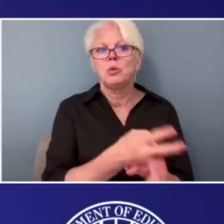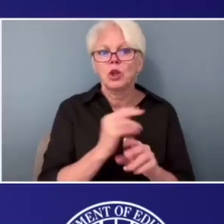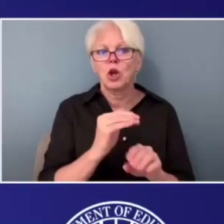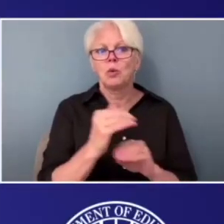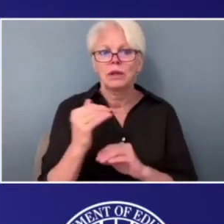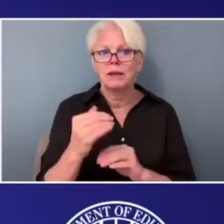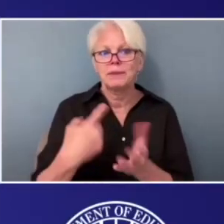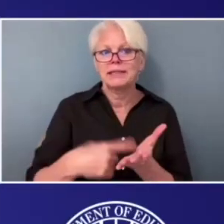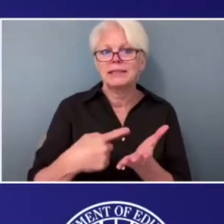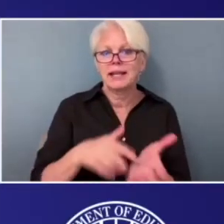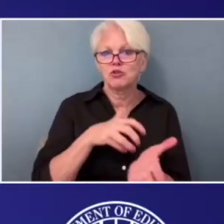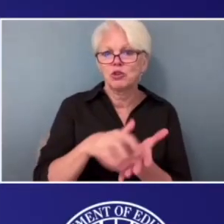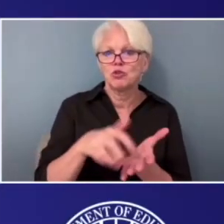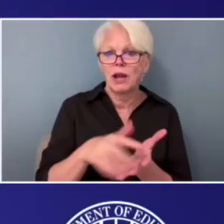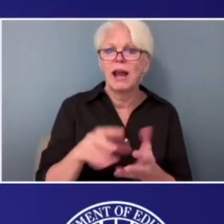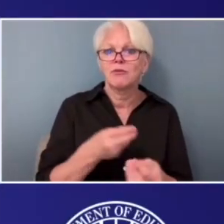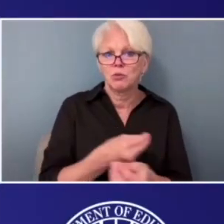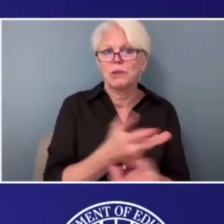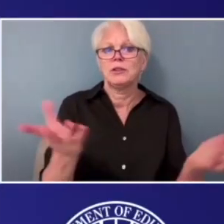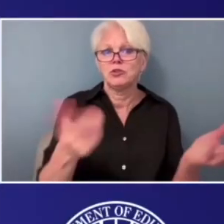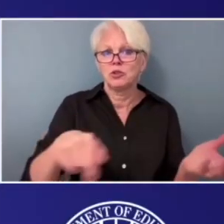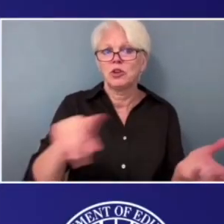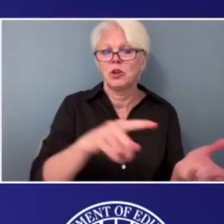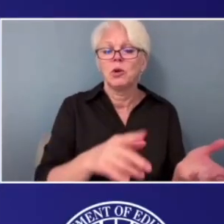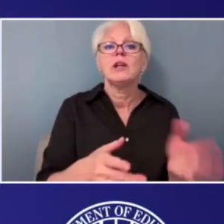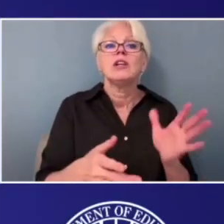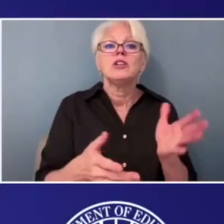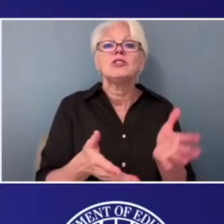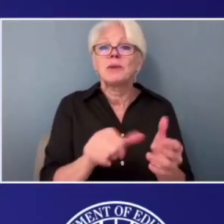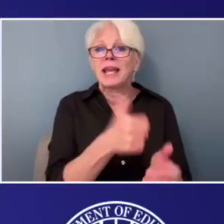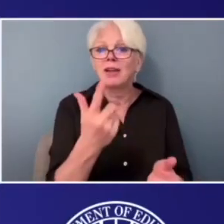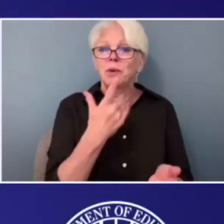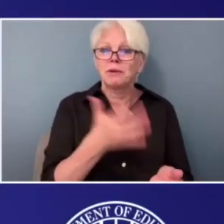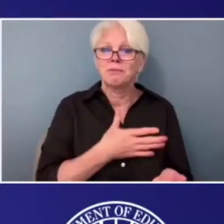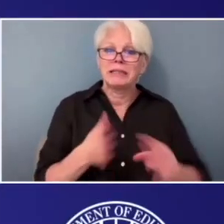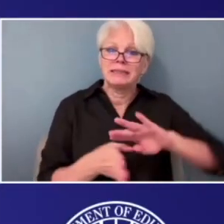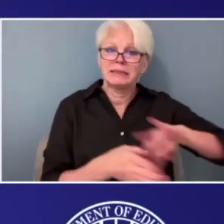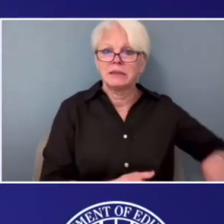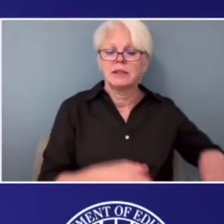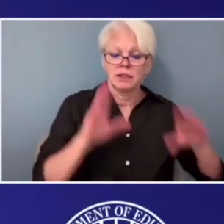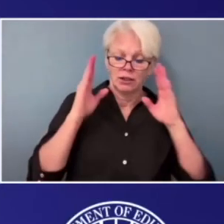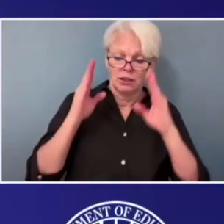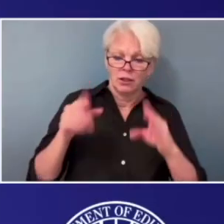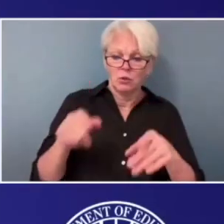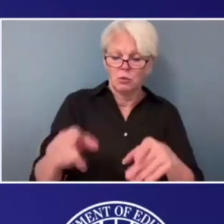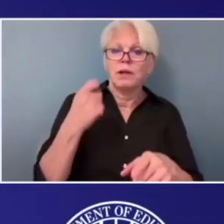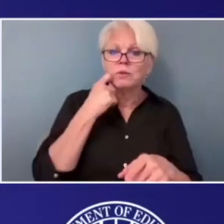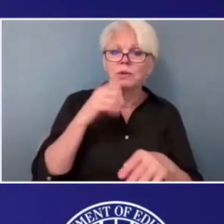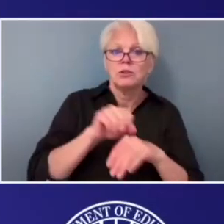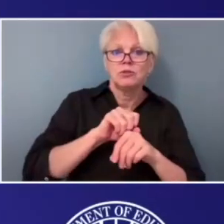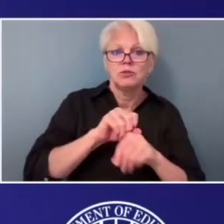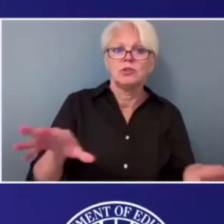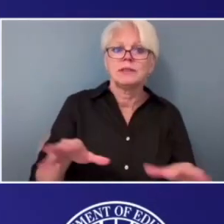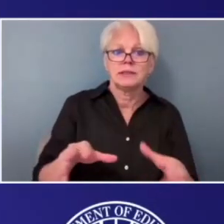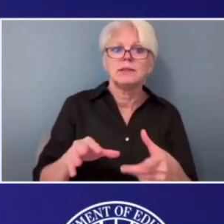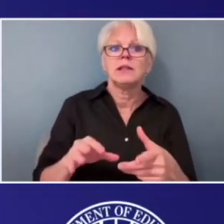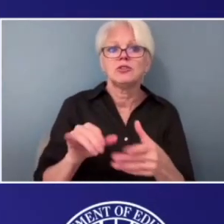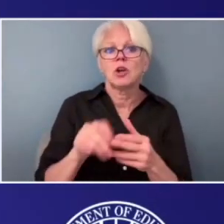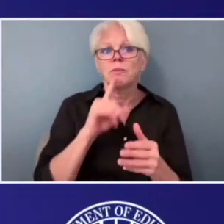I would ask that you don't use the other one any longer and refer back to the new -- or refer to the new one now, so that we can make sure that no internal